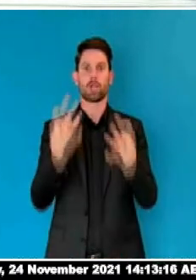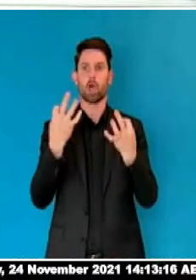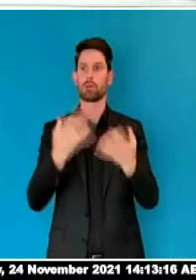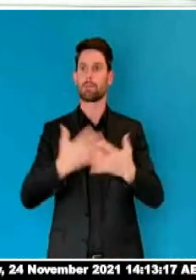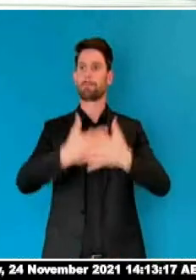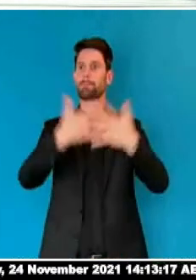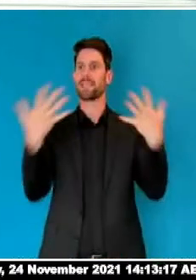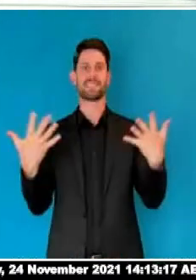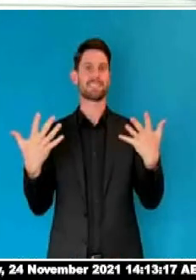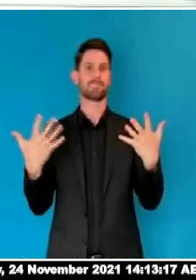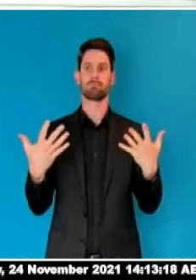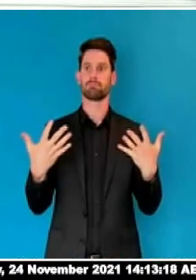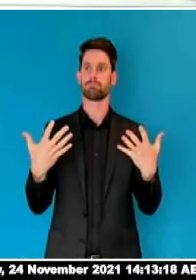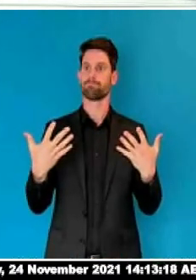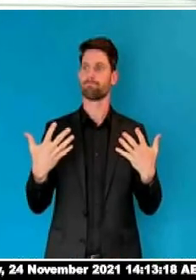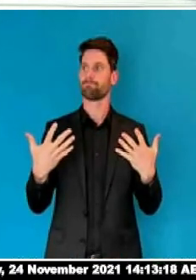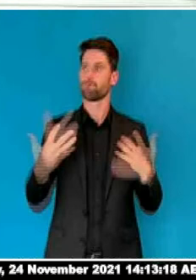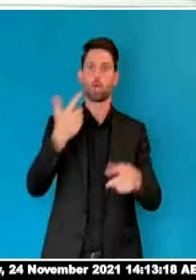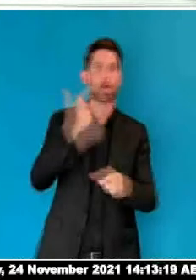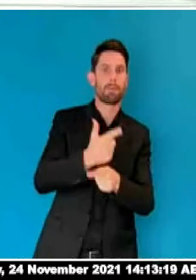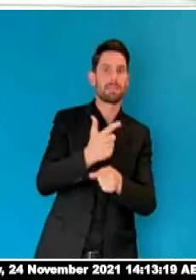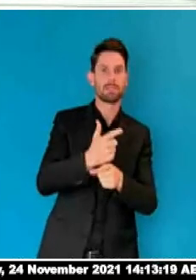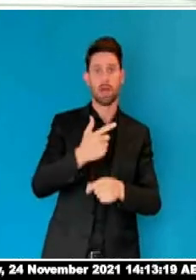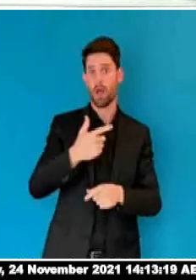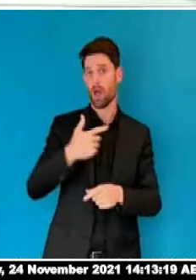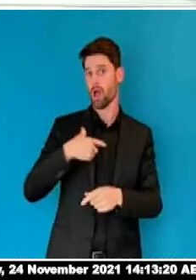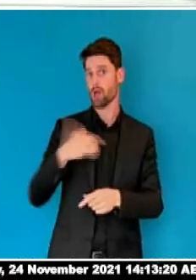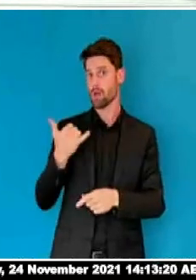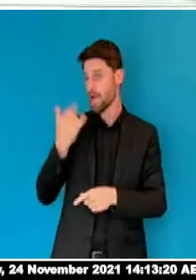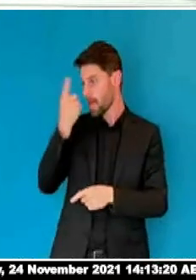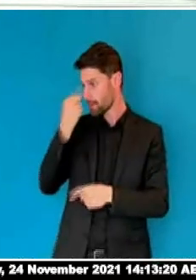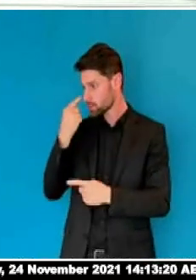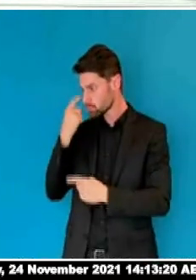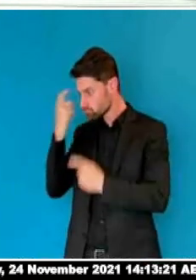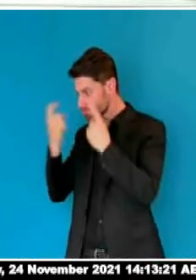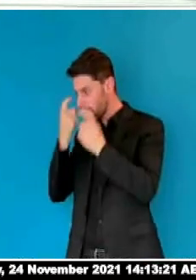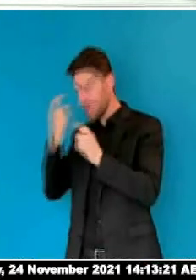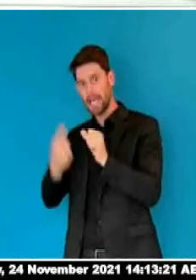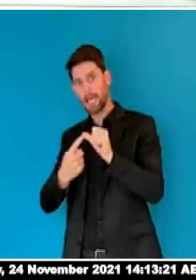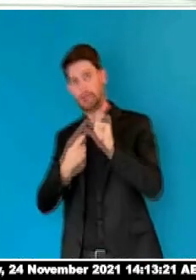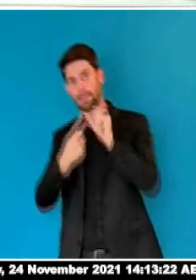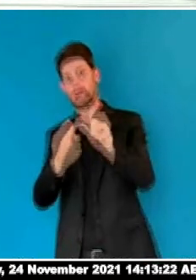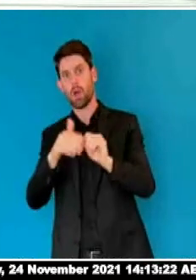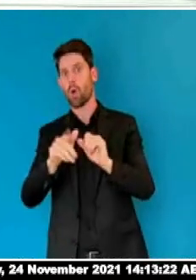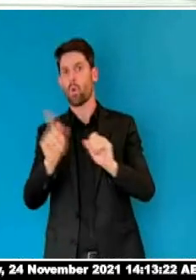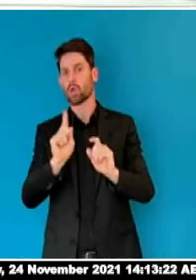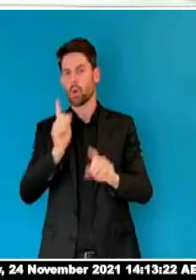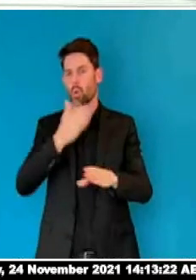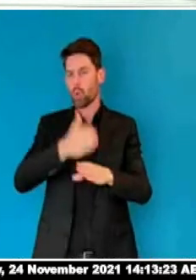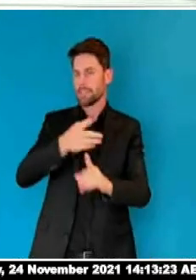I can have a look and come back to the Commission in terms of any work that we are specifically doing in relation to that project.